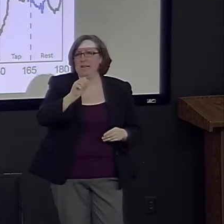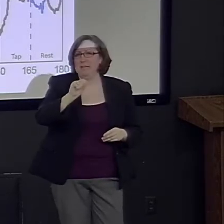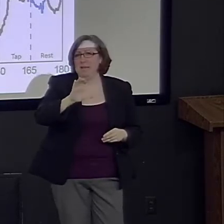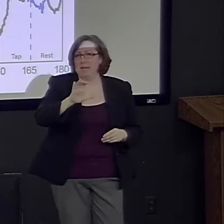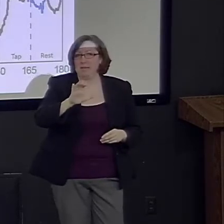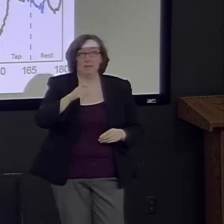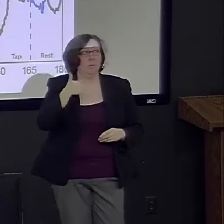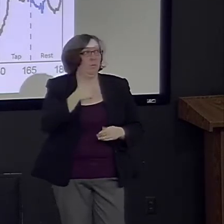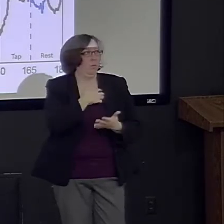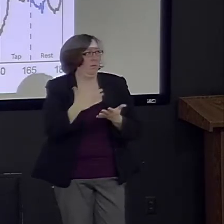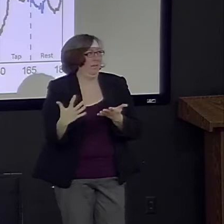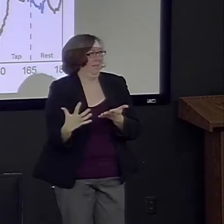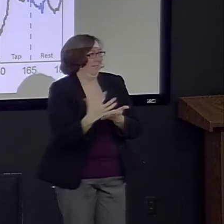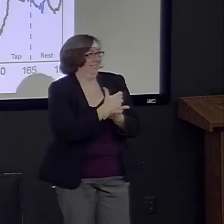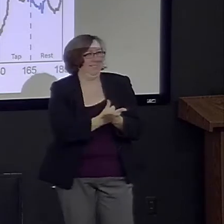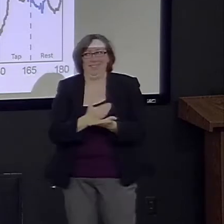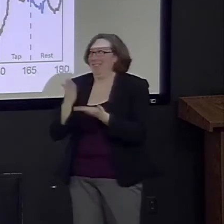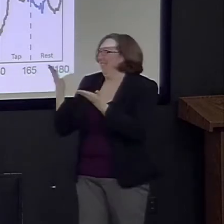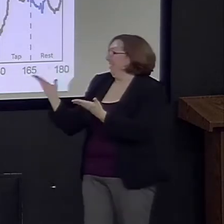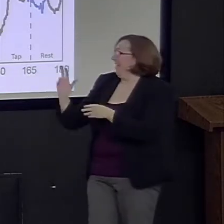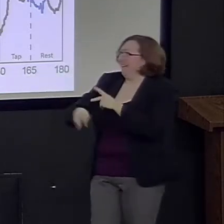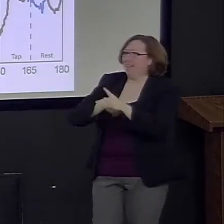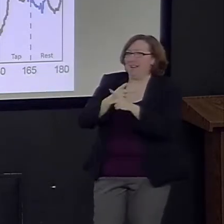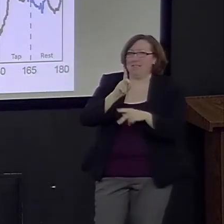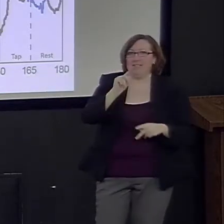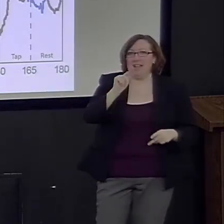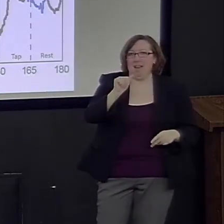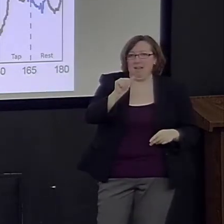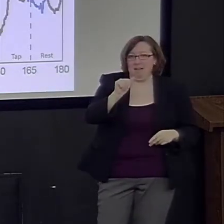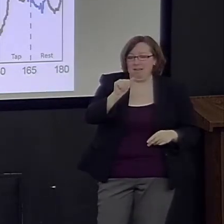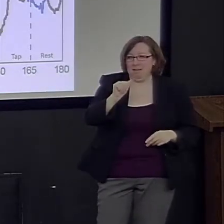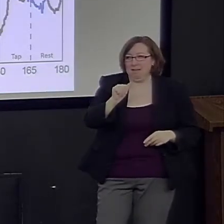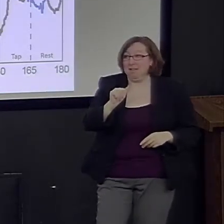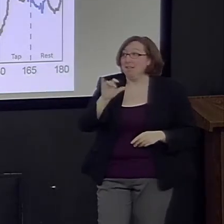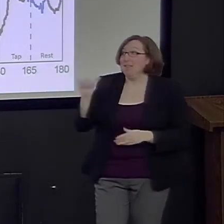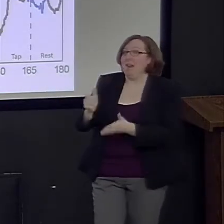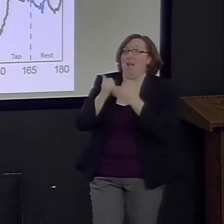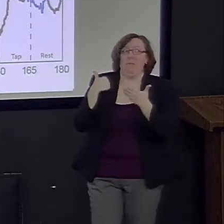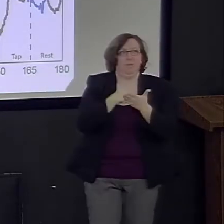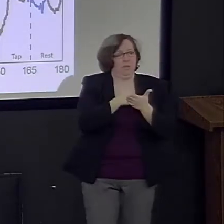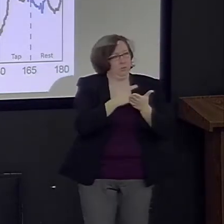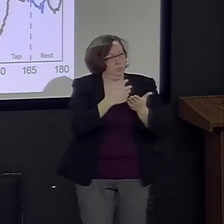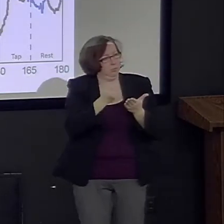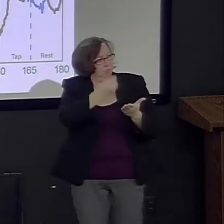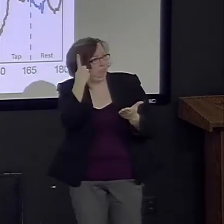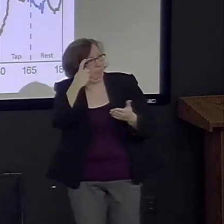And it is from this pile of data that we learn about the brain. There is no instruction book here.